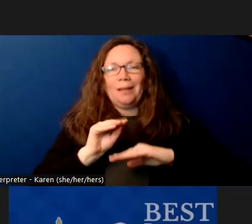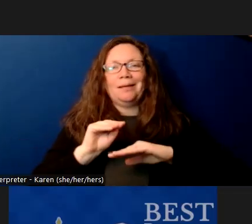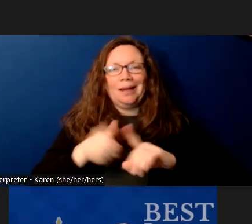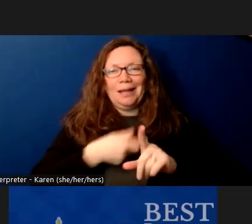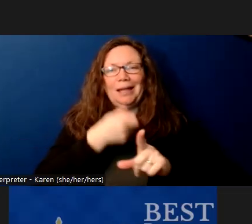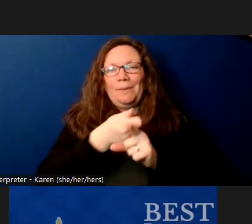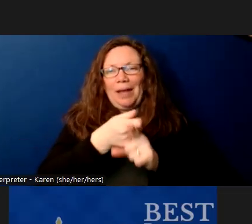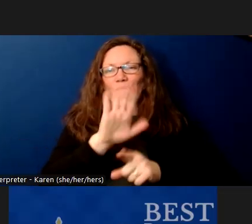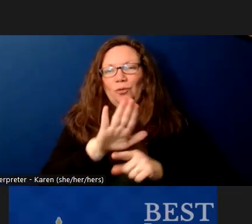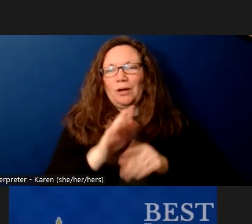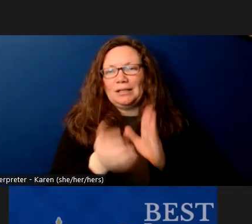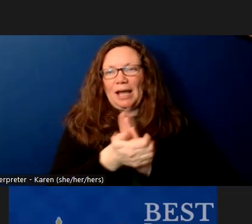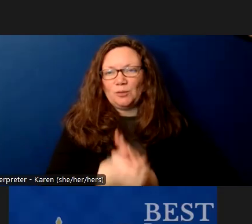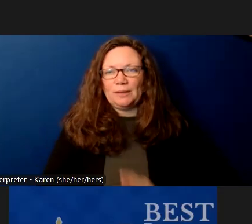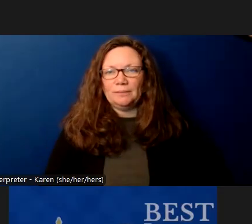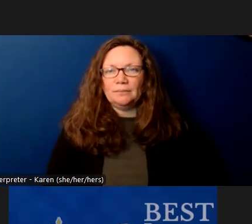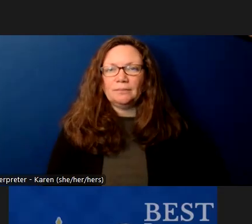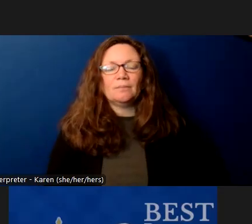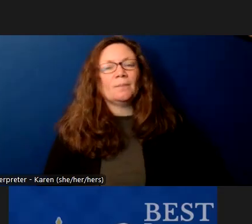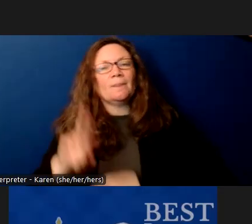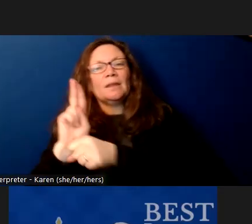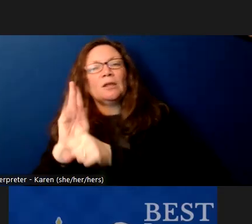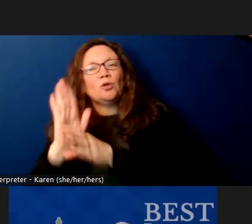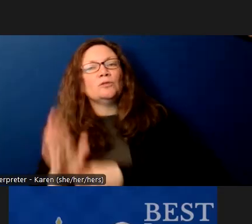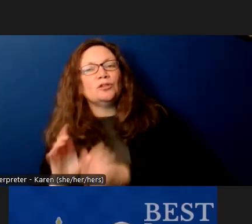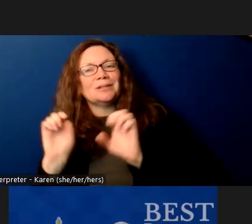So users can only access authorized transaction attachments.